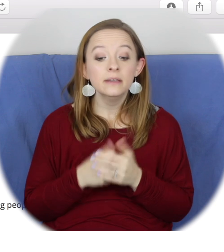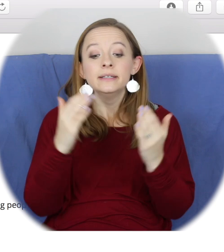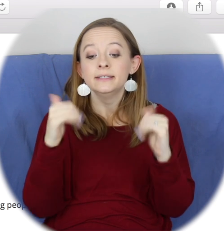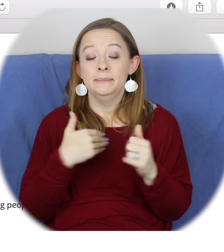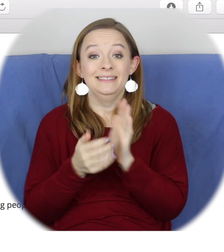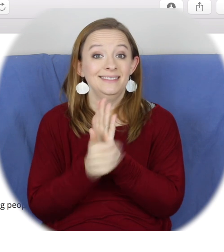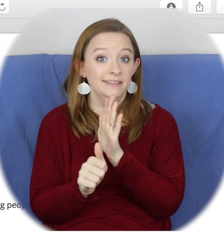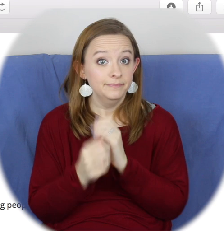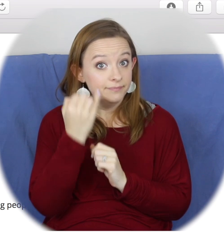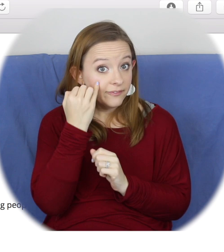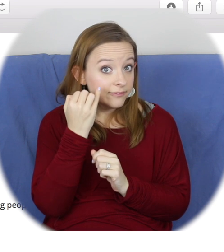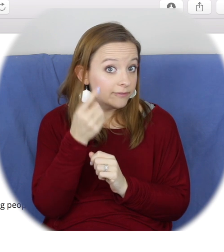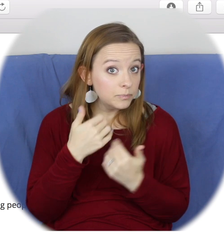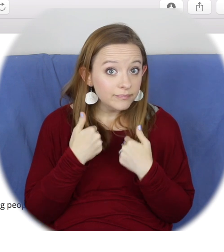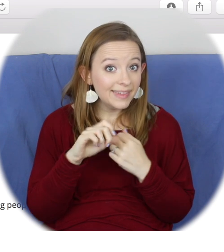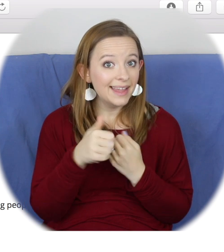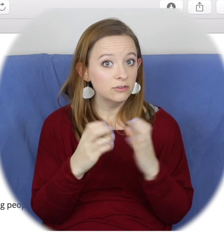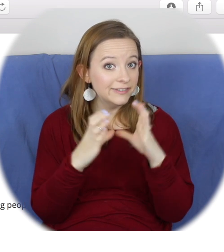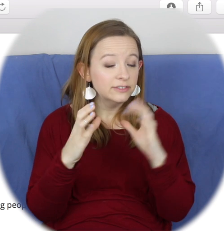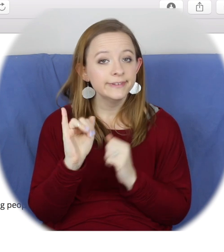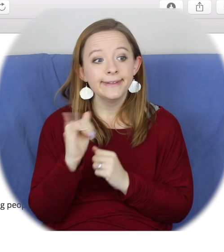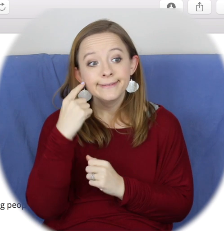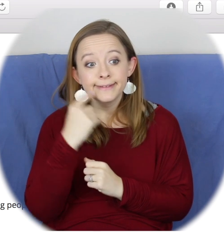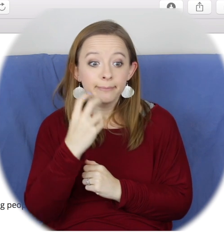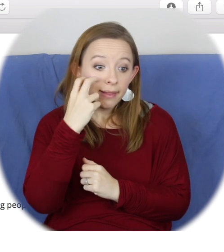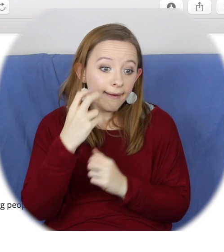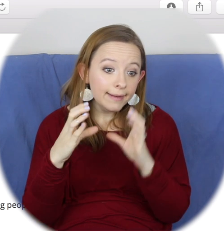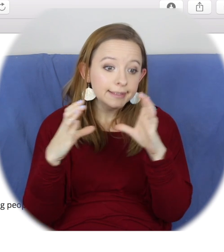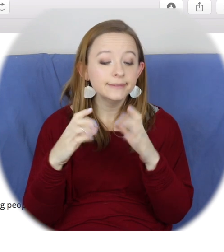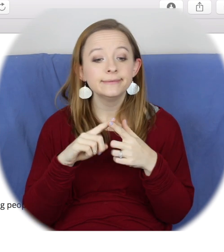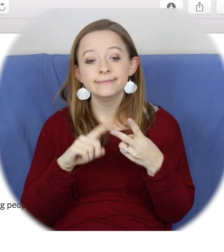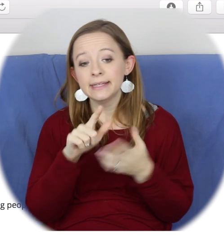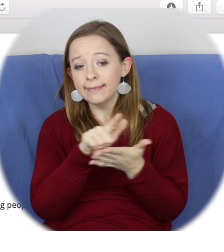These are my skills. If you have any certifications like DeafBlind certification,